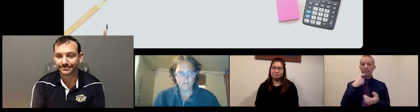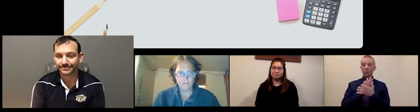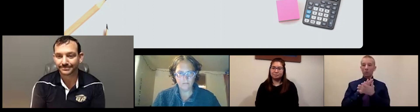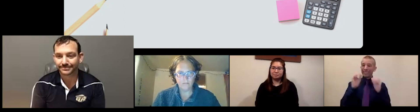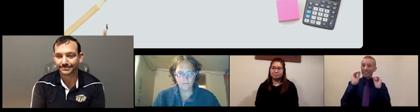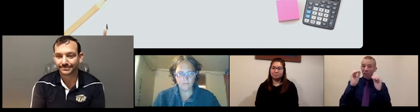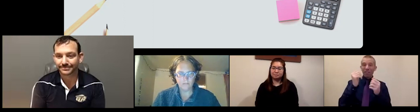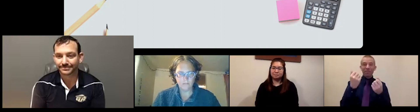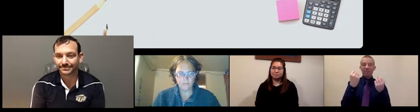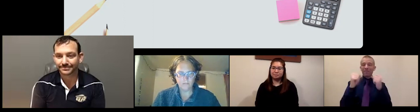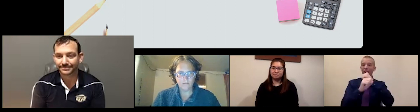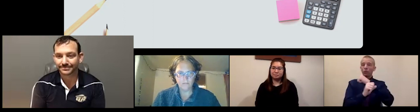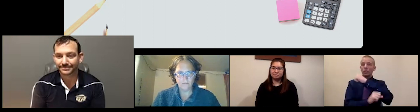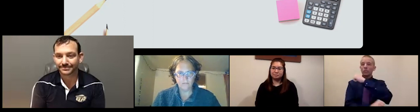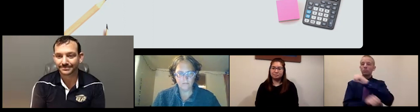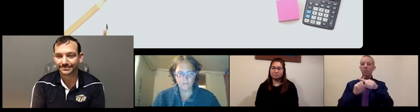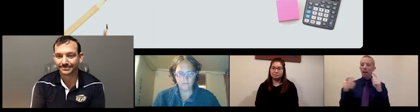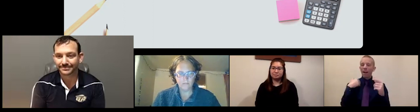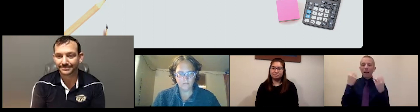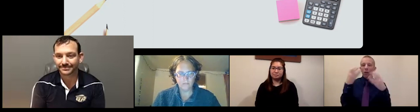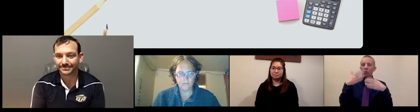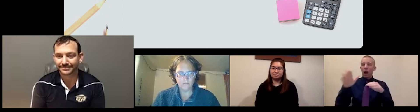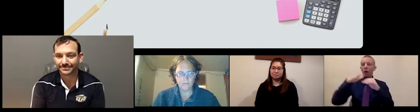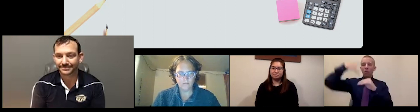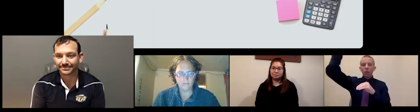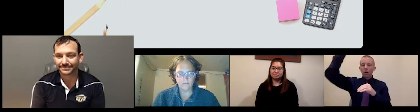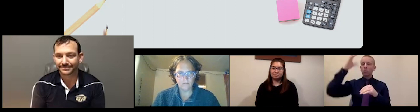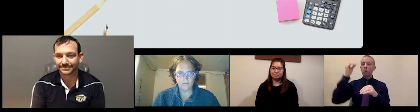dental school teaches the foundations, but there are many more ways to grow.